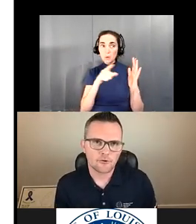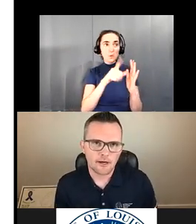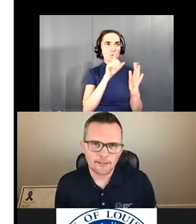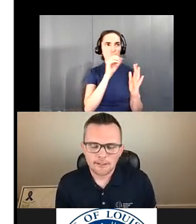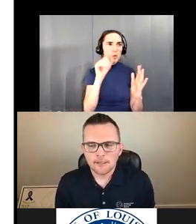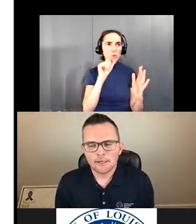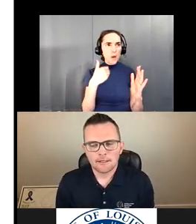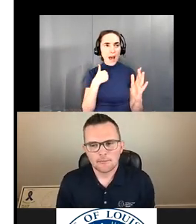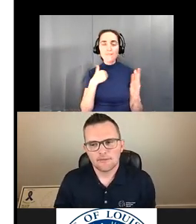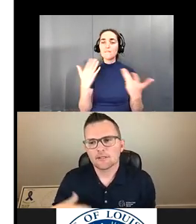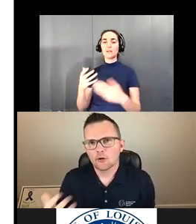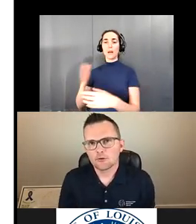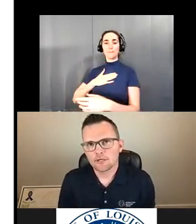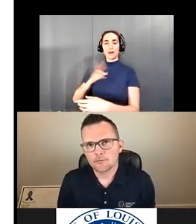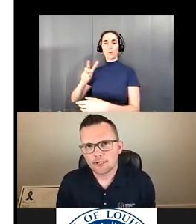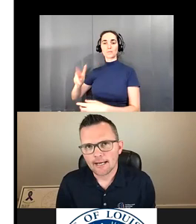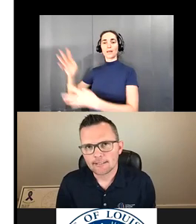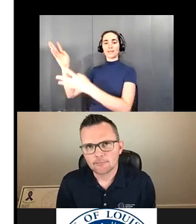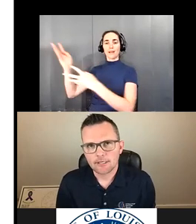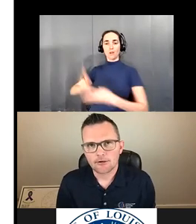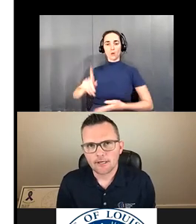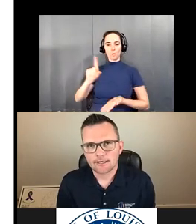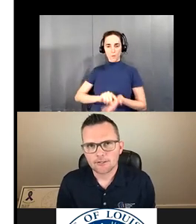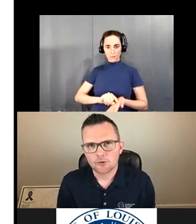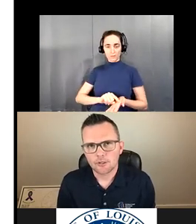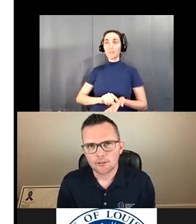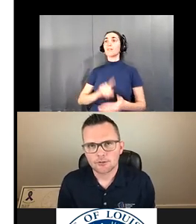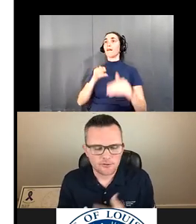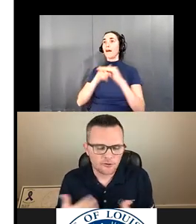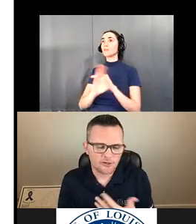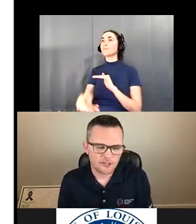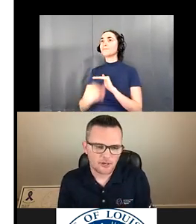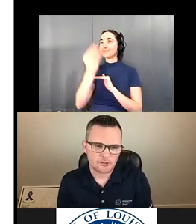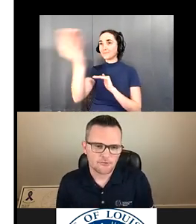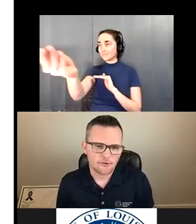like. And then go to them and ask them to enter that into to their dispatch if they're